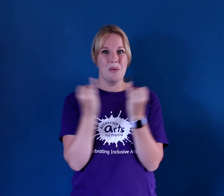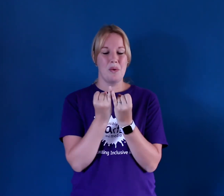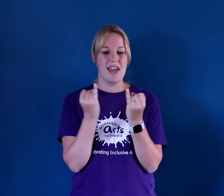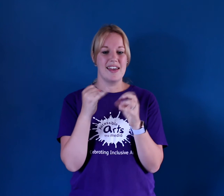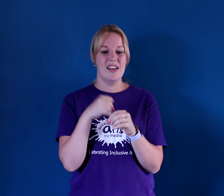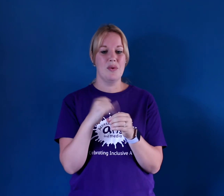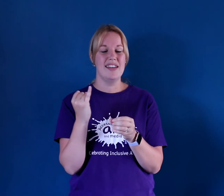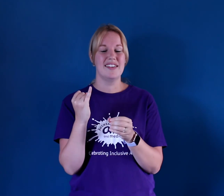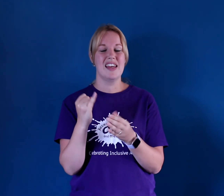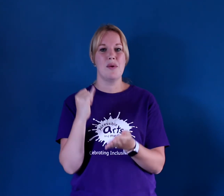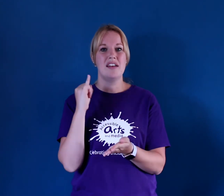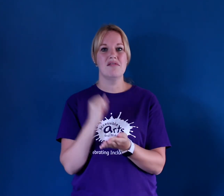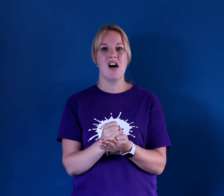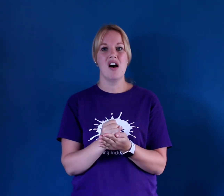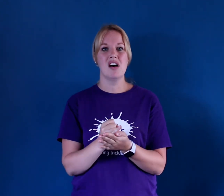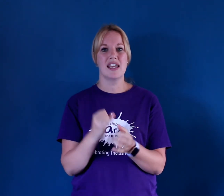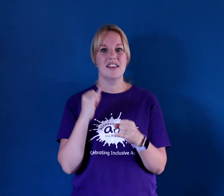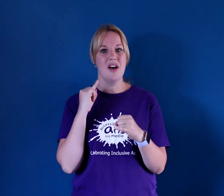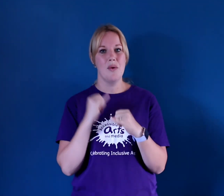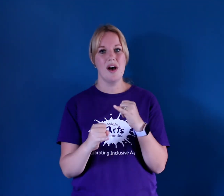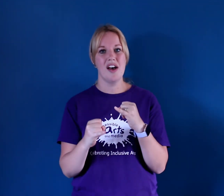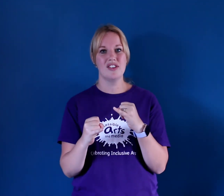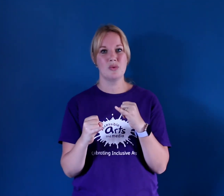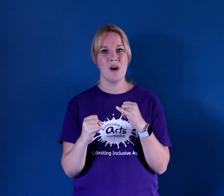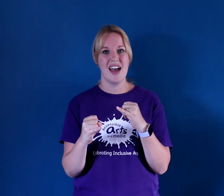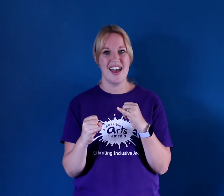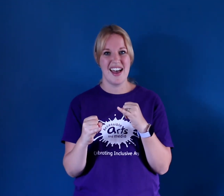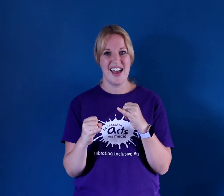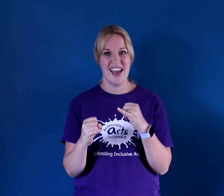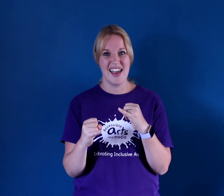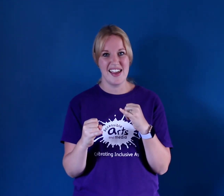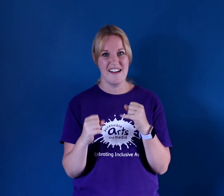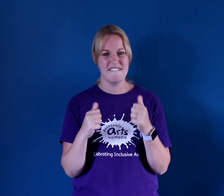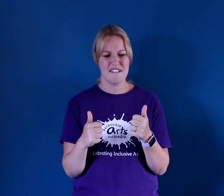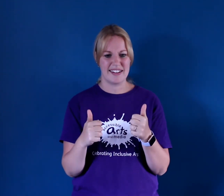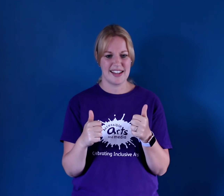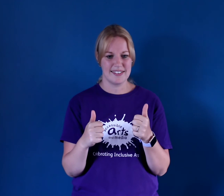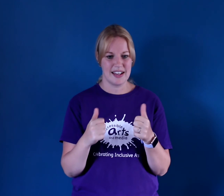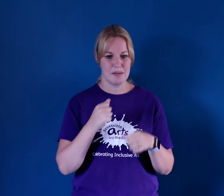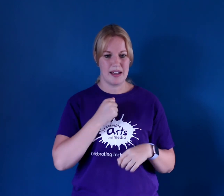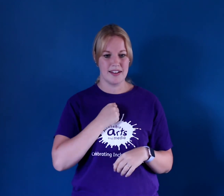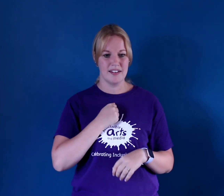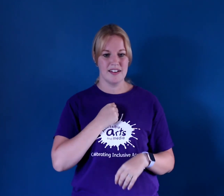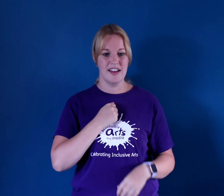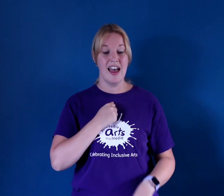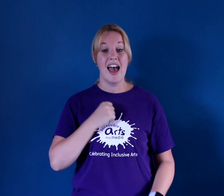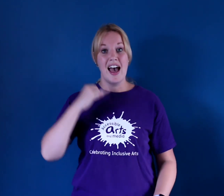Wicked whisky went wrong in the worst way. Fantastic. My turn.